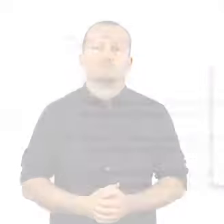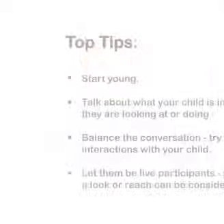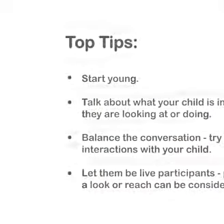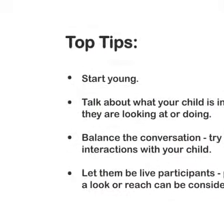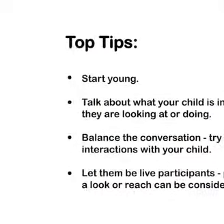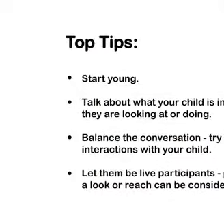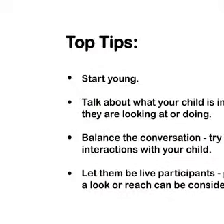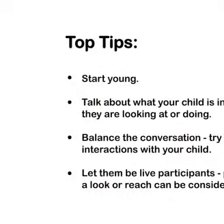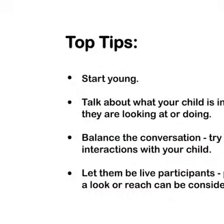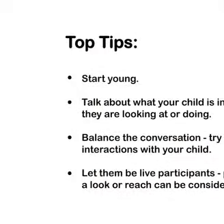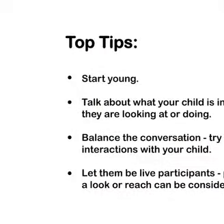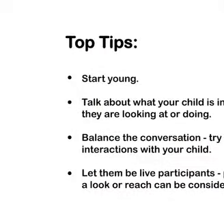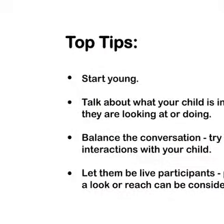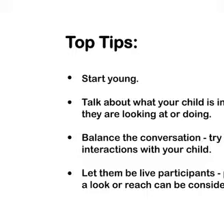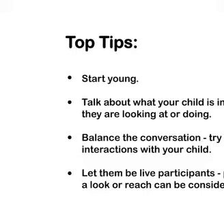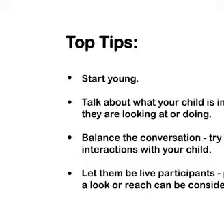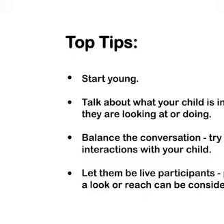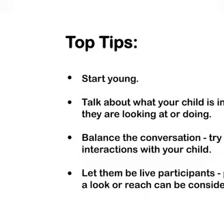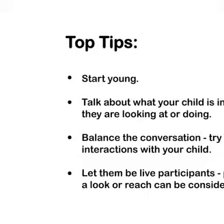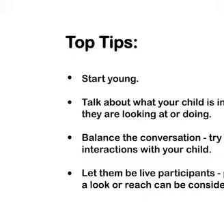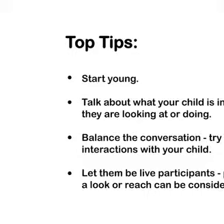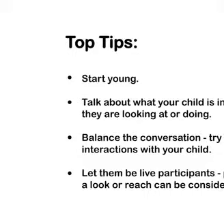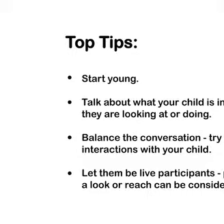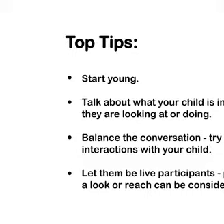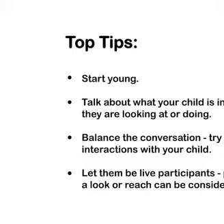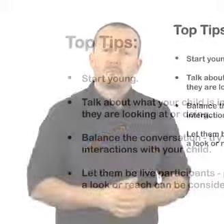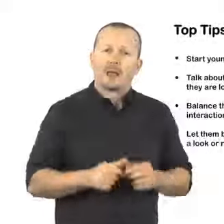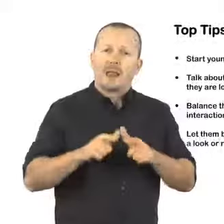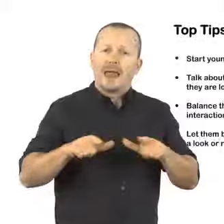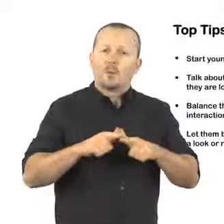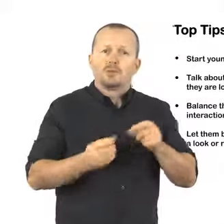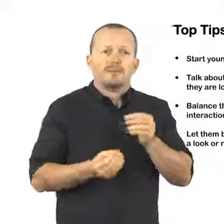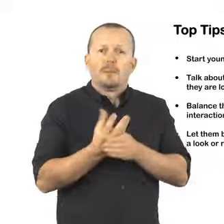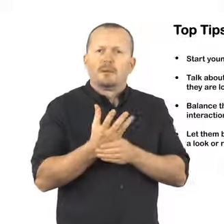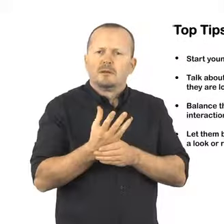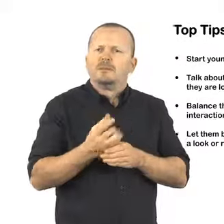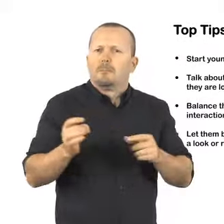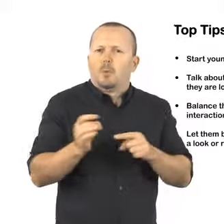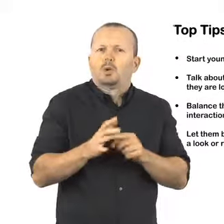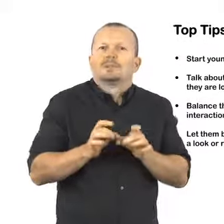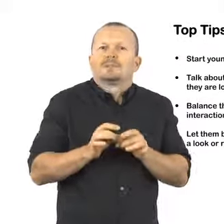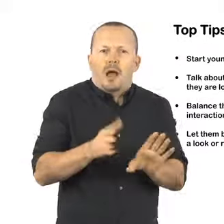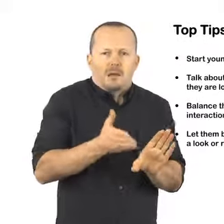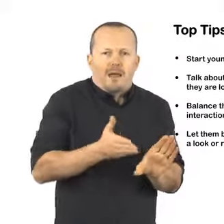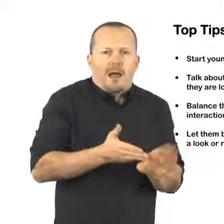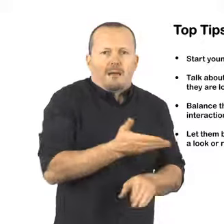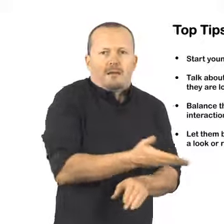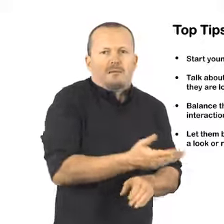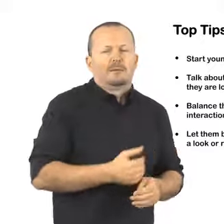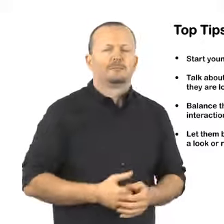Powerpoint ‘Top tips' Start young.